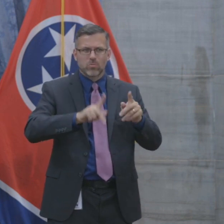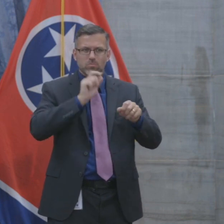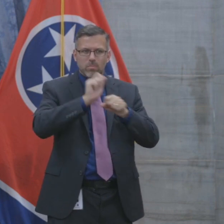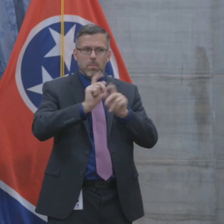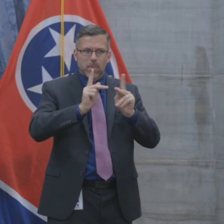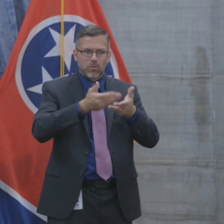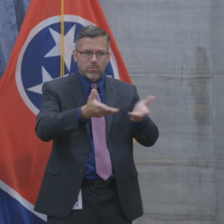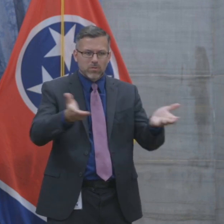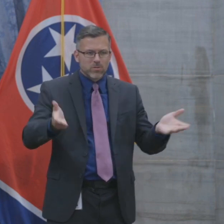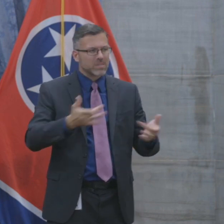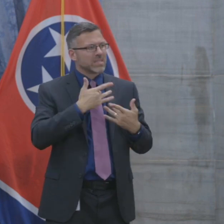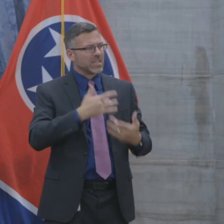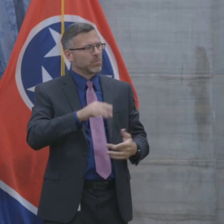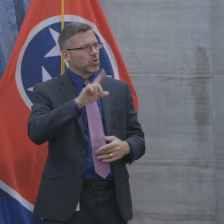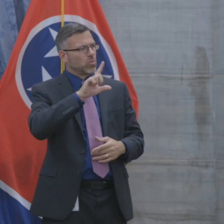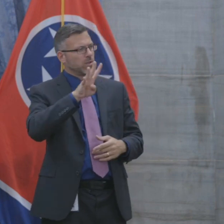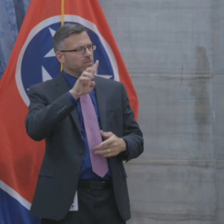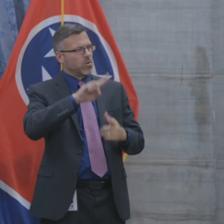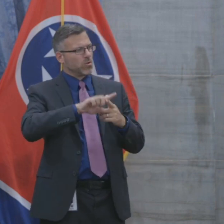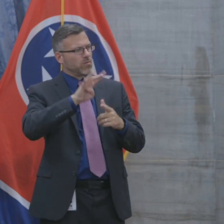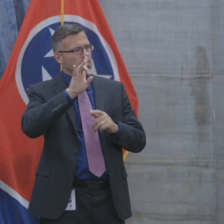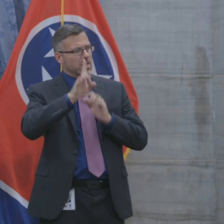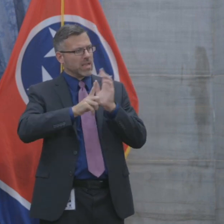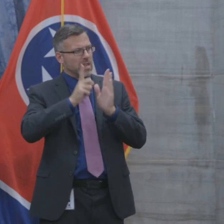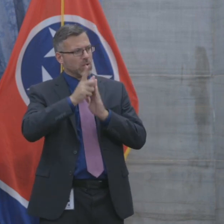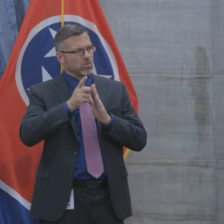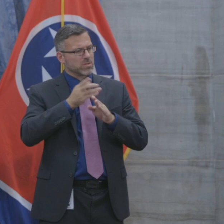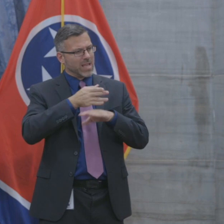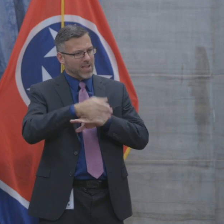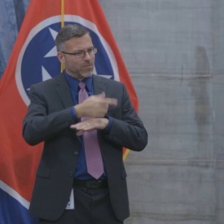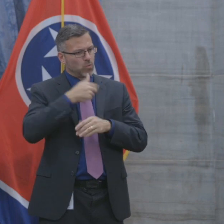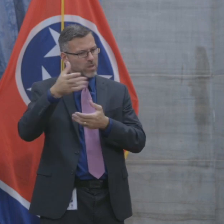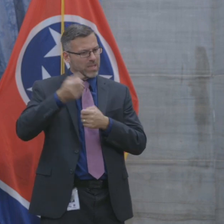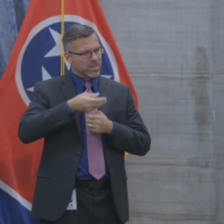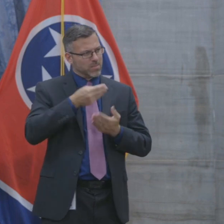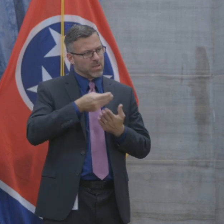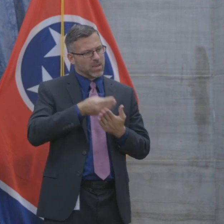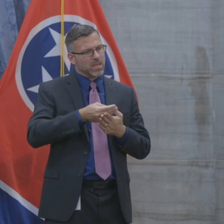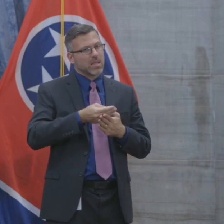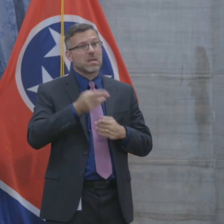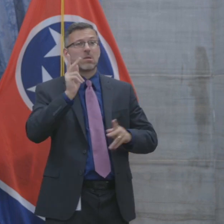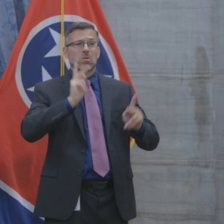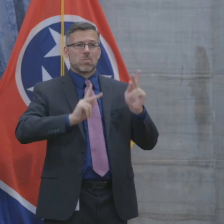off the machine. REPORTER: Yes, I have a